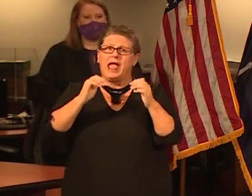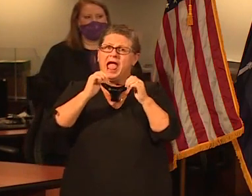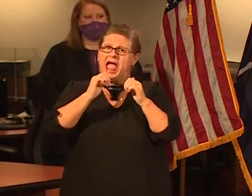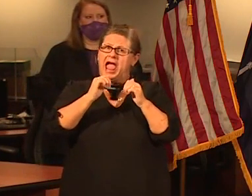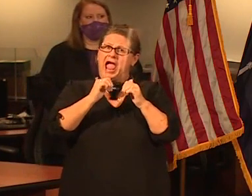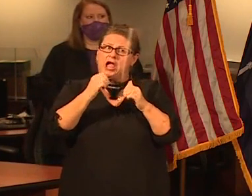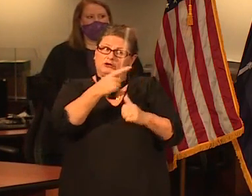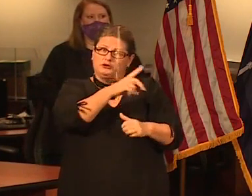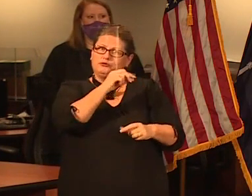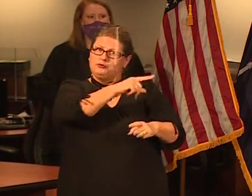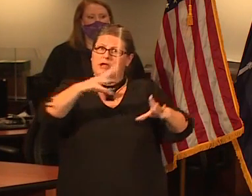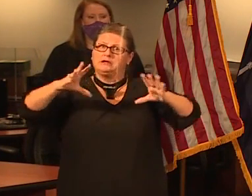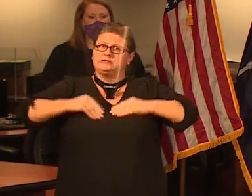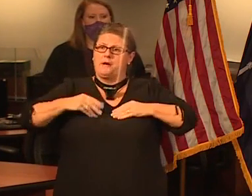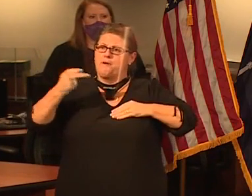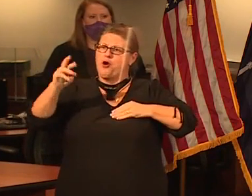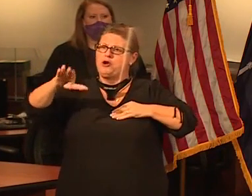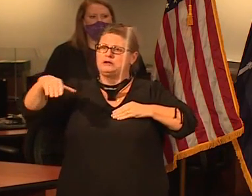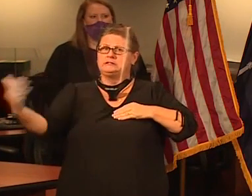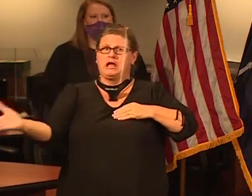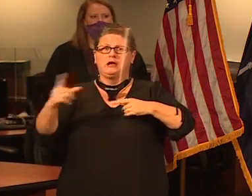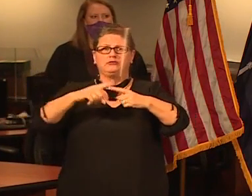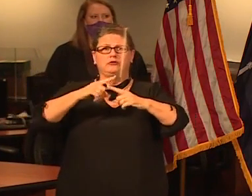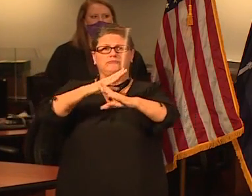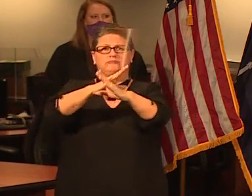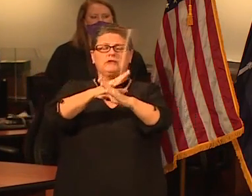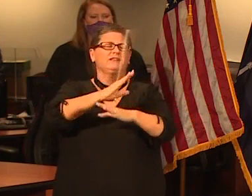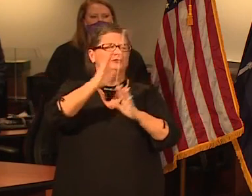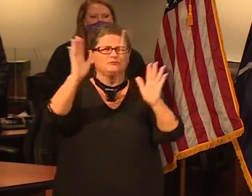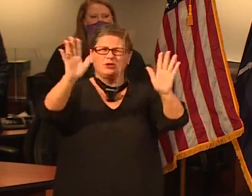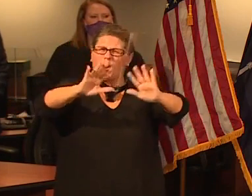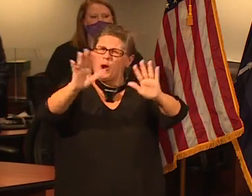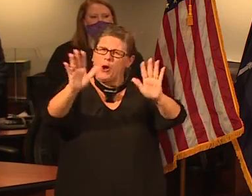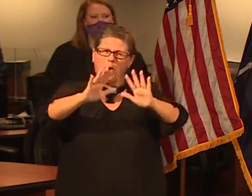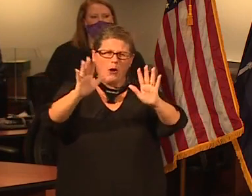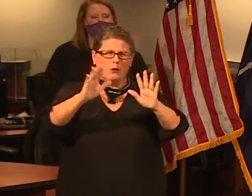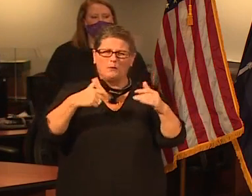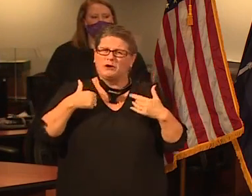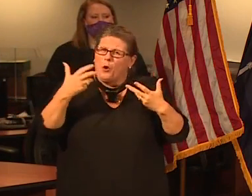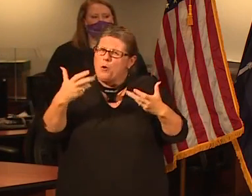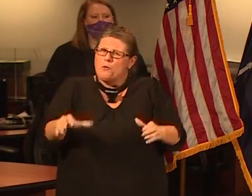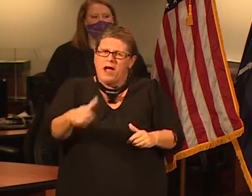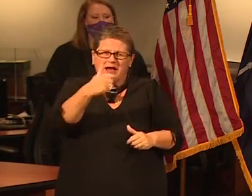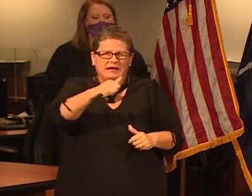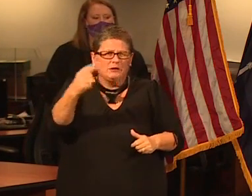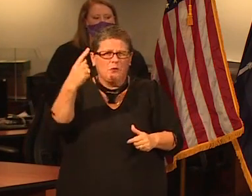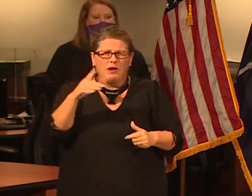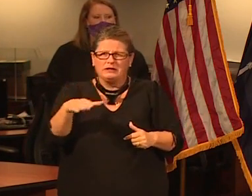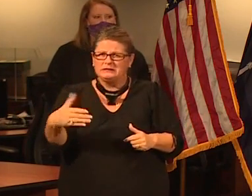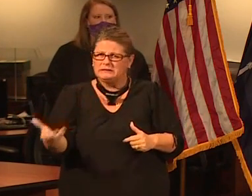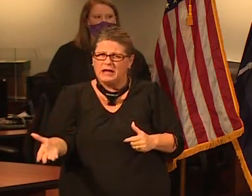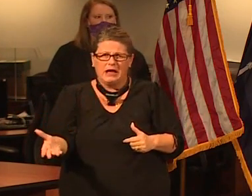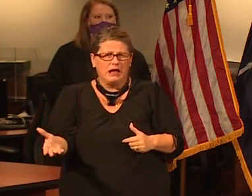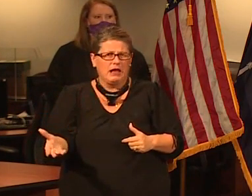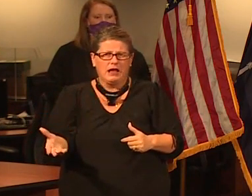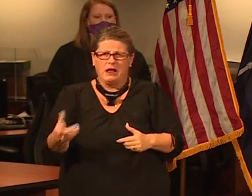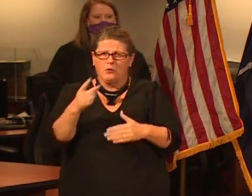HEALTHY 28-YEAR-OLD DEEPER, HOW MANY TEACHERS A WEEK? GOVERNOR.